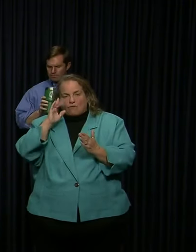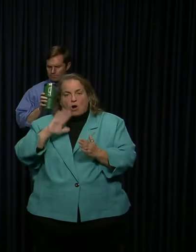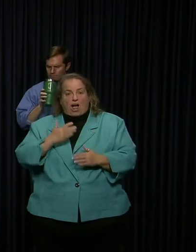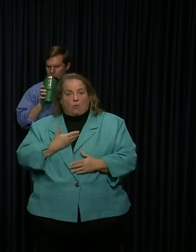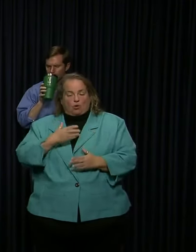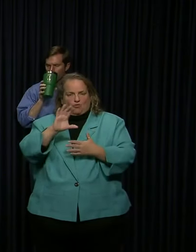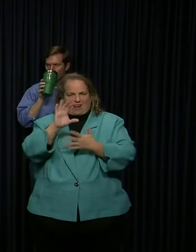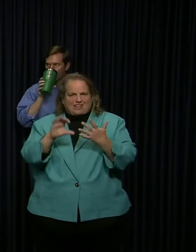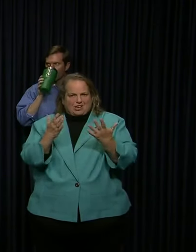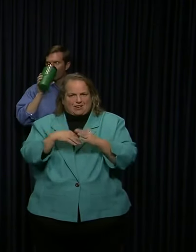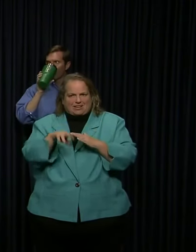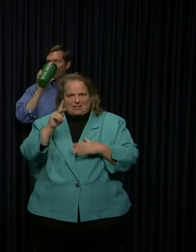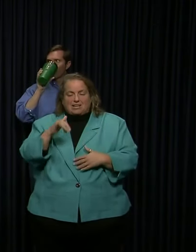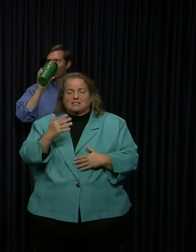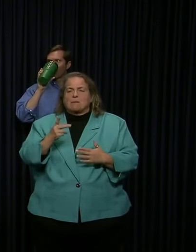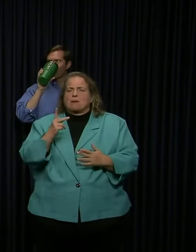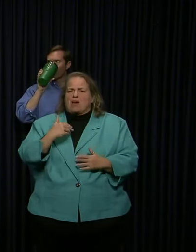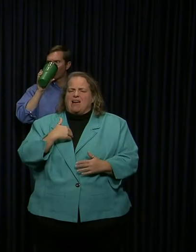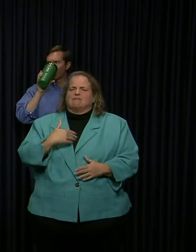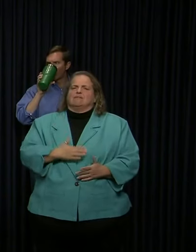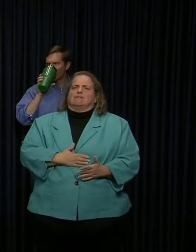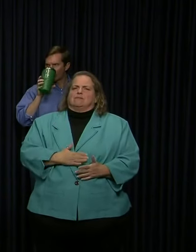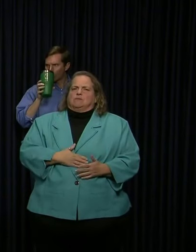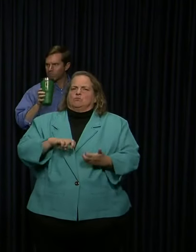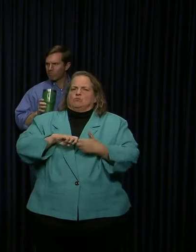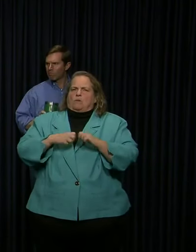GOAL IS TO TEST AS MANY PEOPLE AS WE CAN WITH THE CAPACITY WE